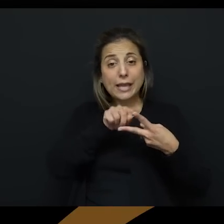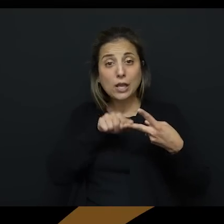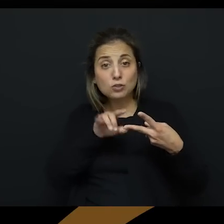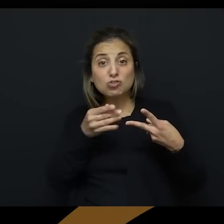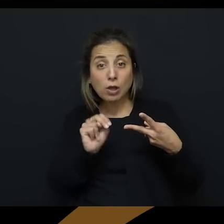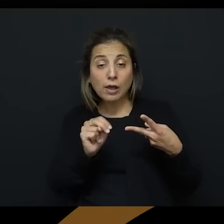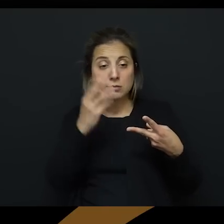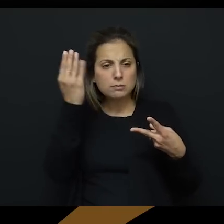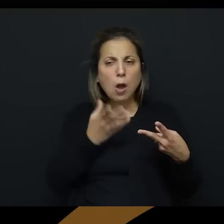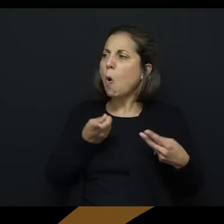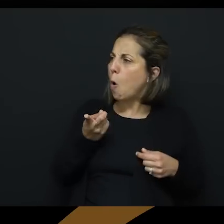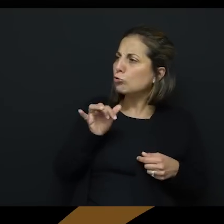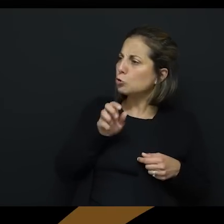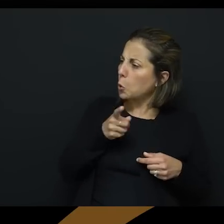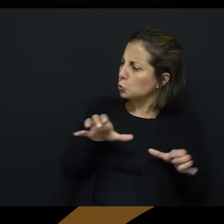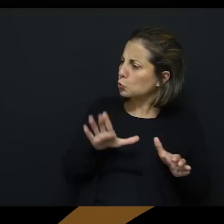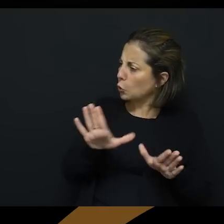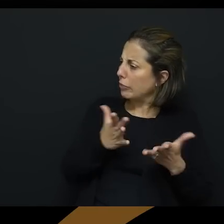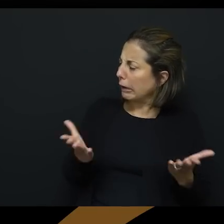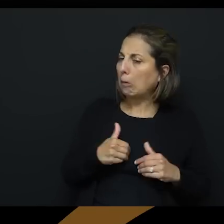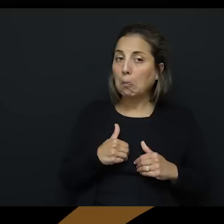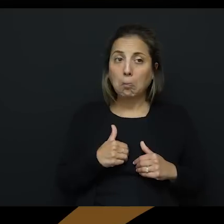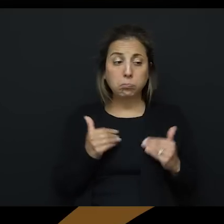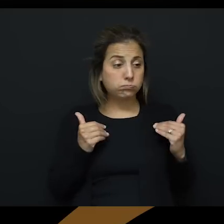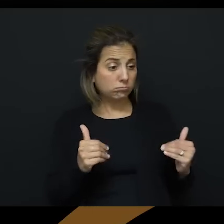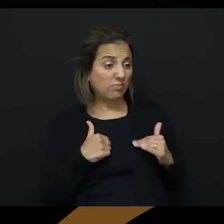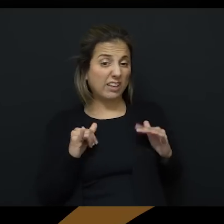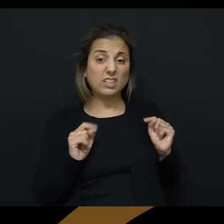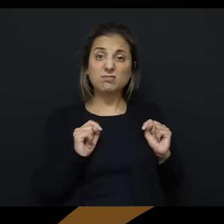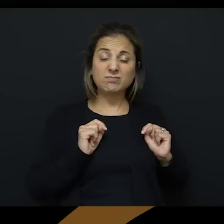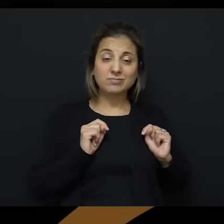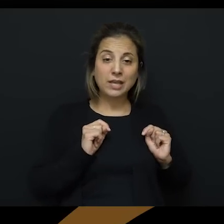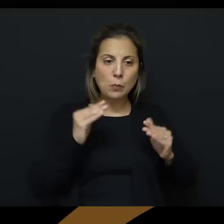And Dan and John said, “Joe, you do your thing.” And I did.